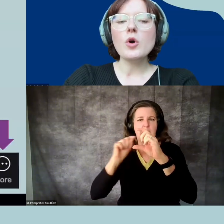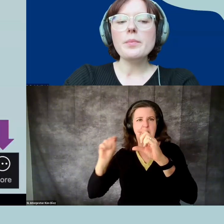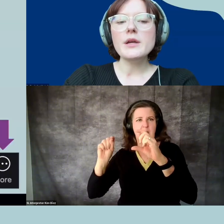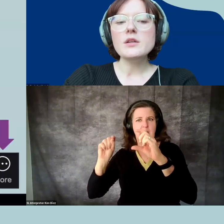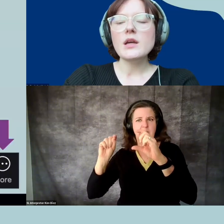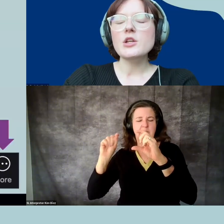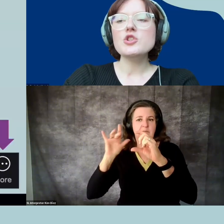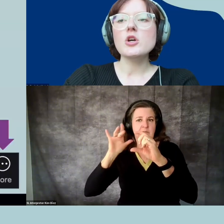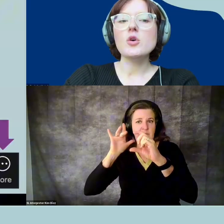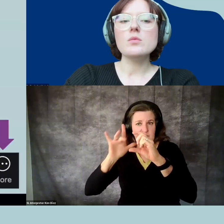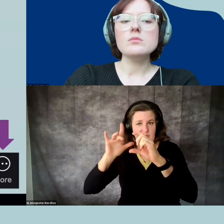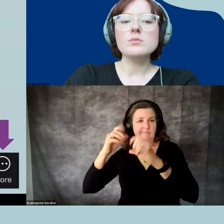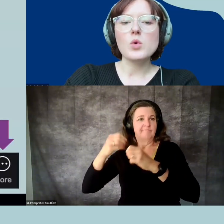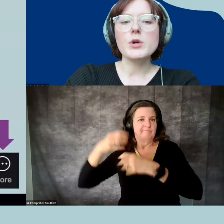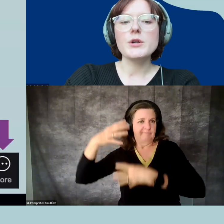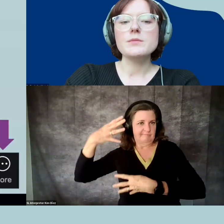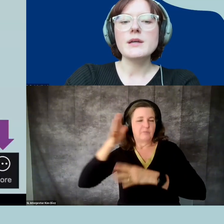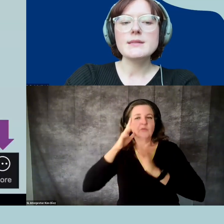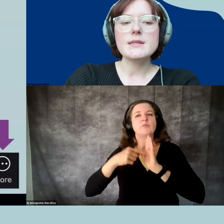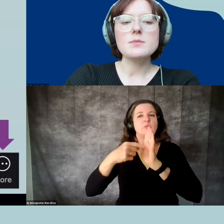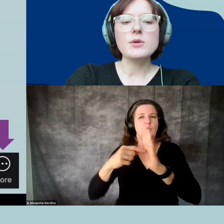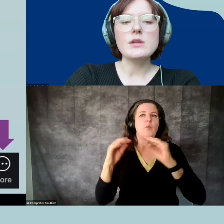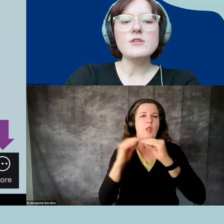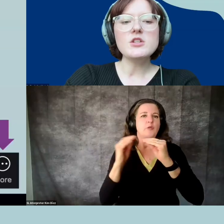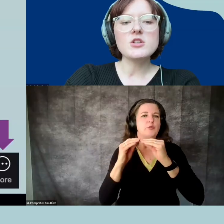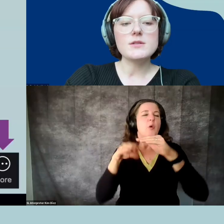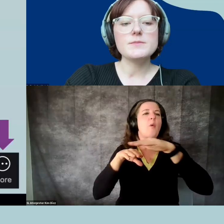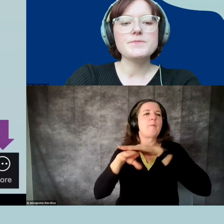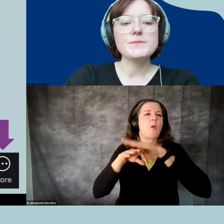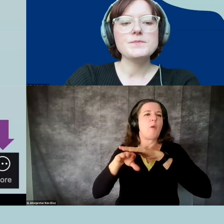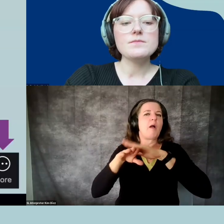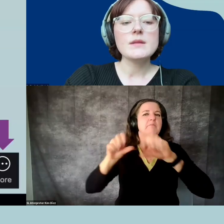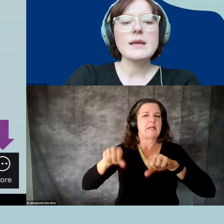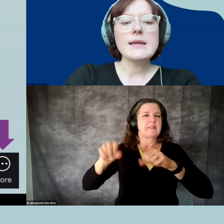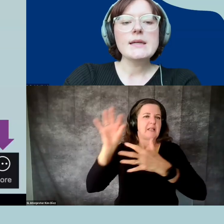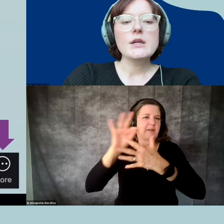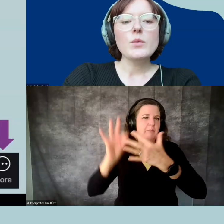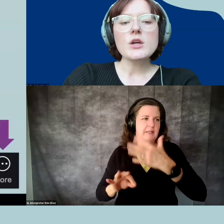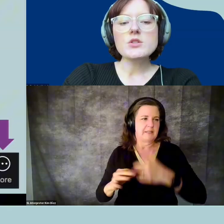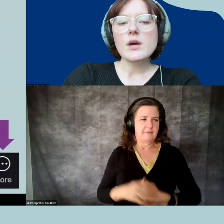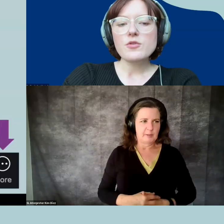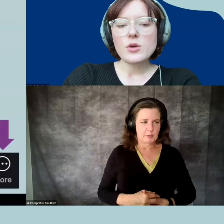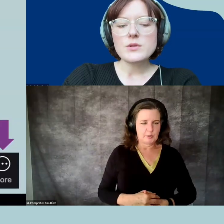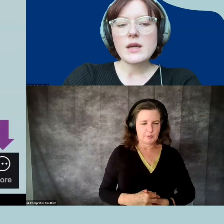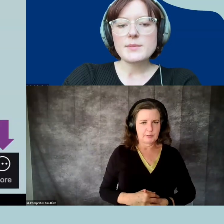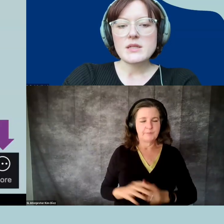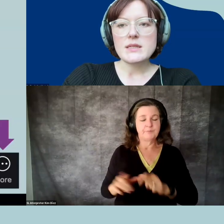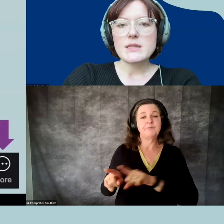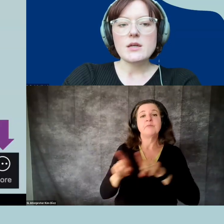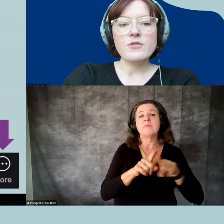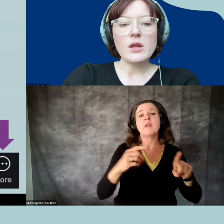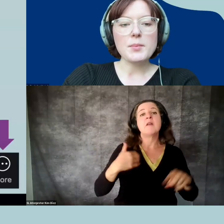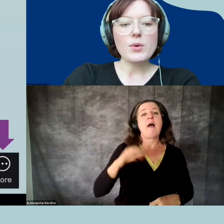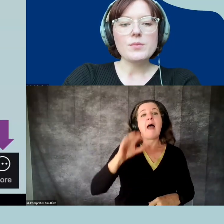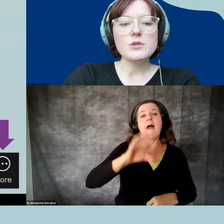will open and show more accessibility features. We also have closed captions available.